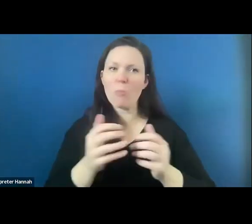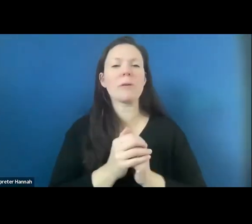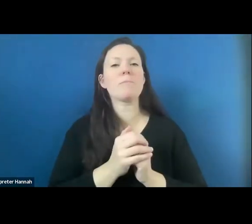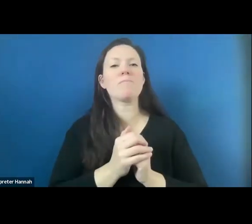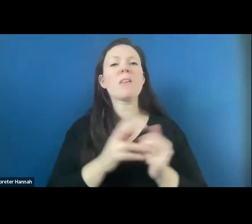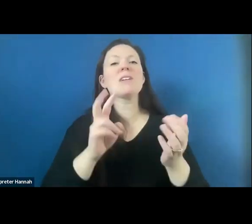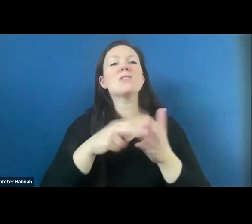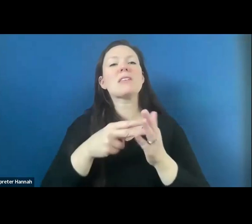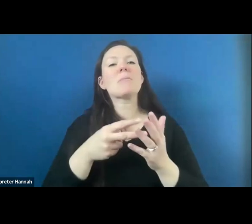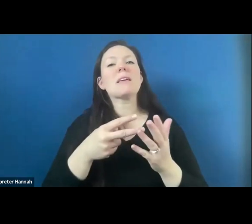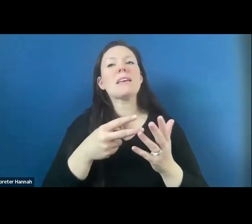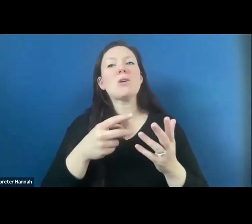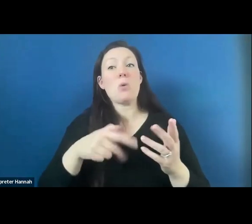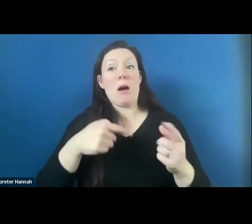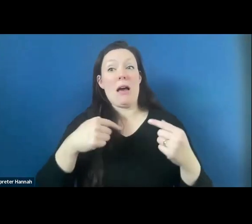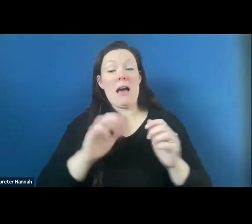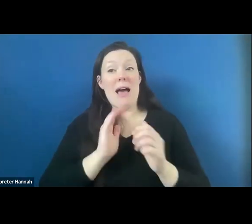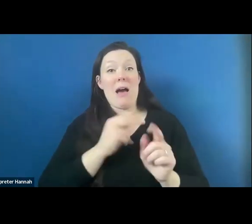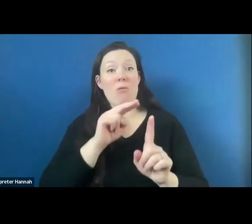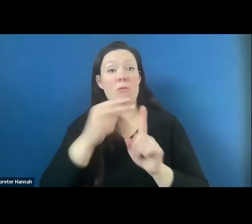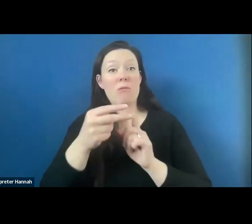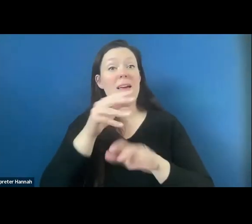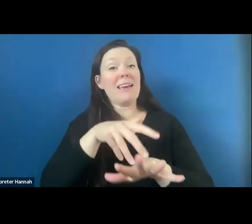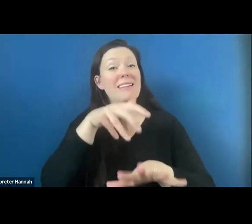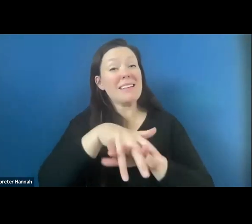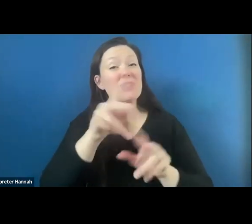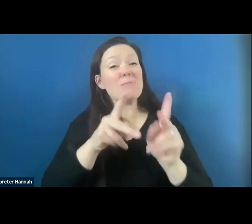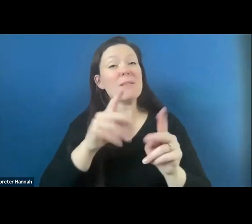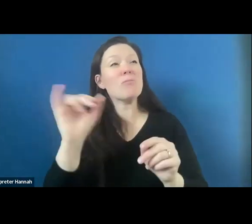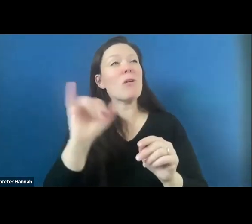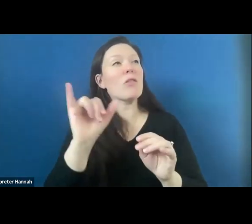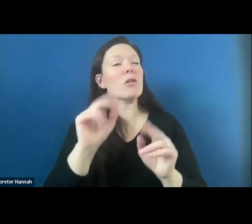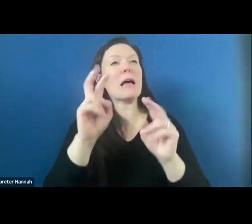people really do represent that last barrier between protection